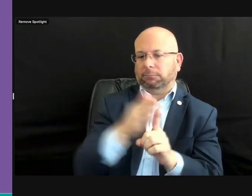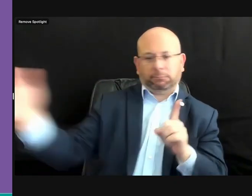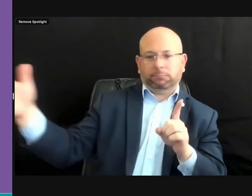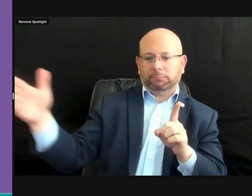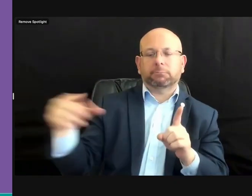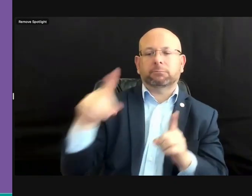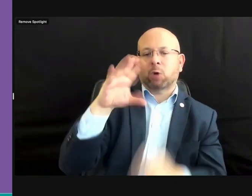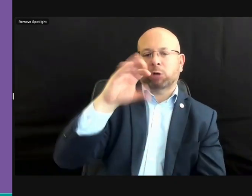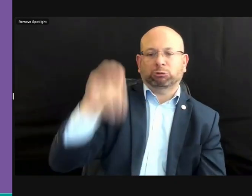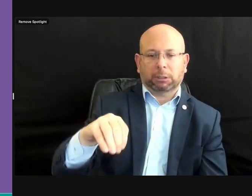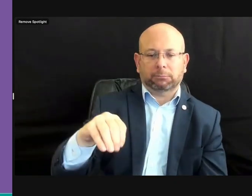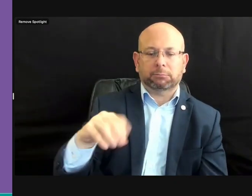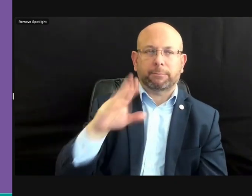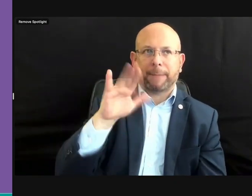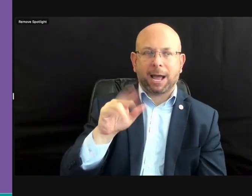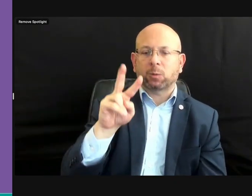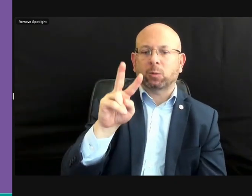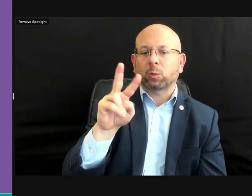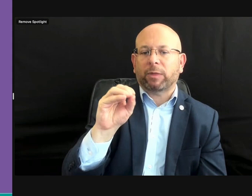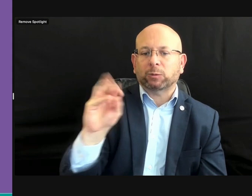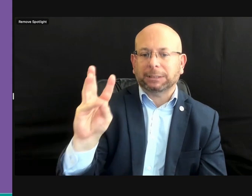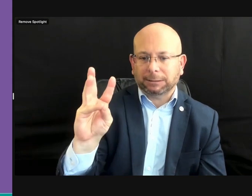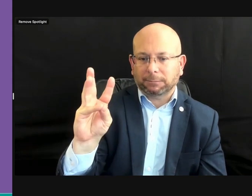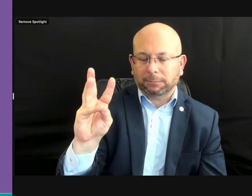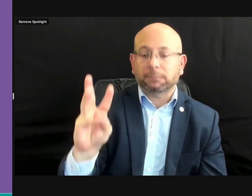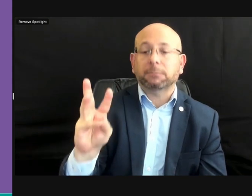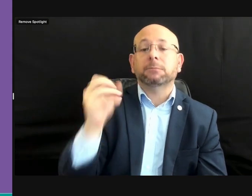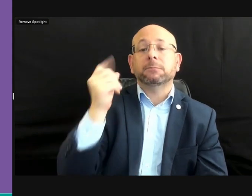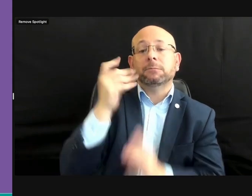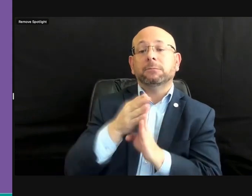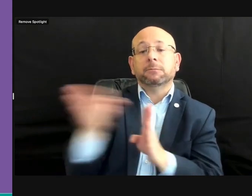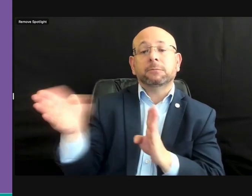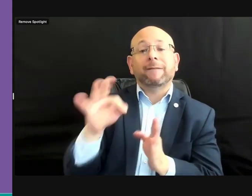to be provided on 100% of all programming by 2006.